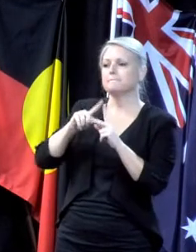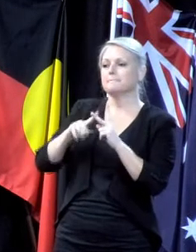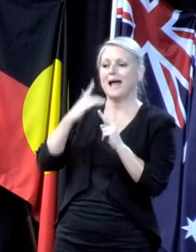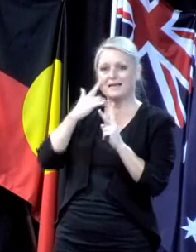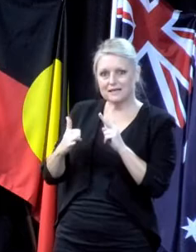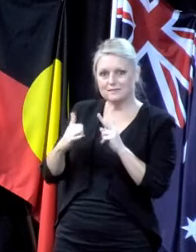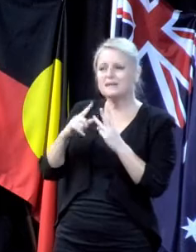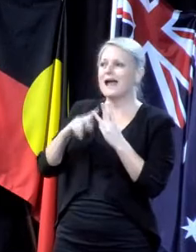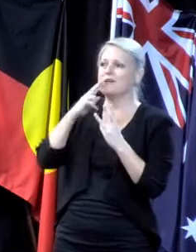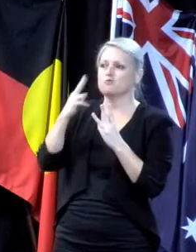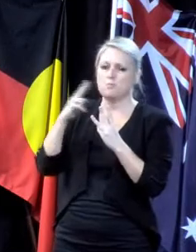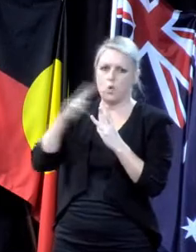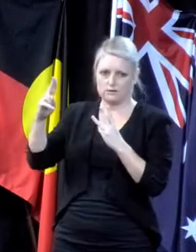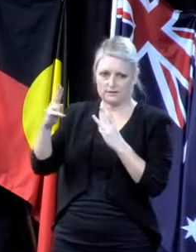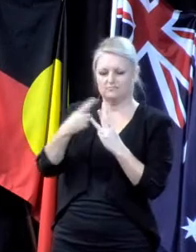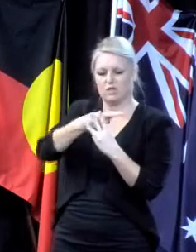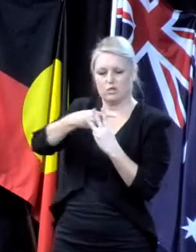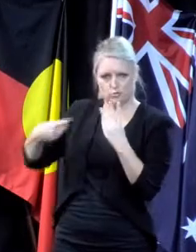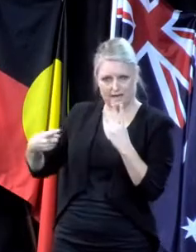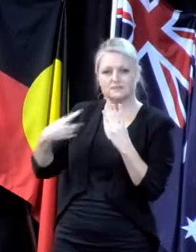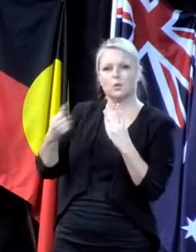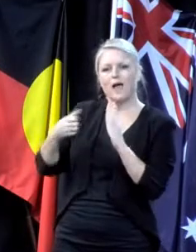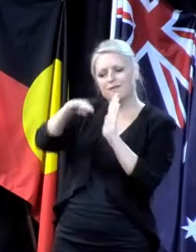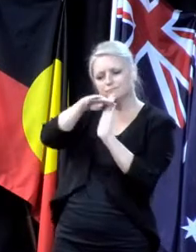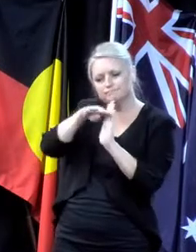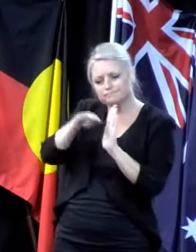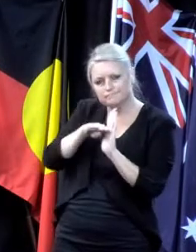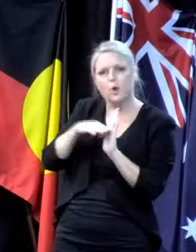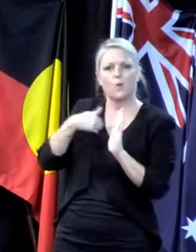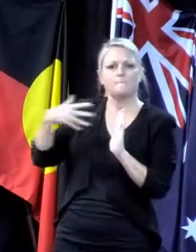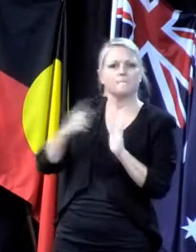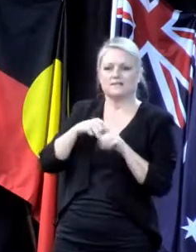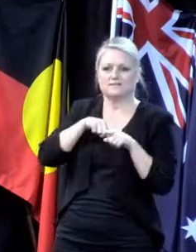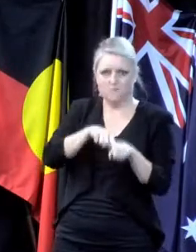And there are guidelines that we follow and - to do with those for all students.